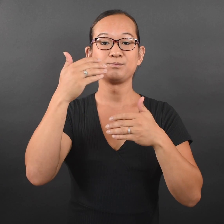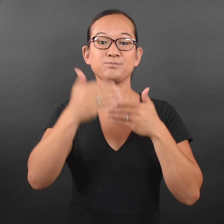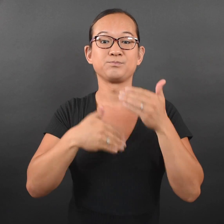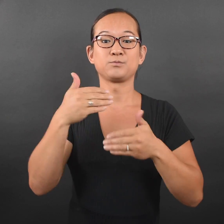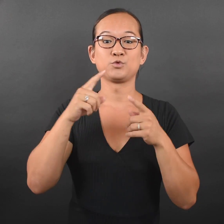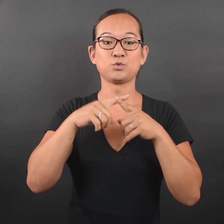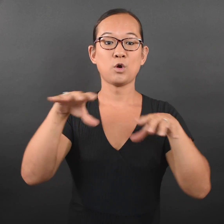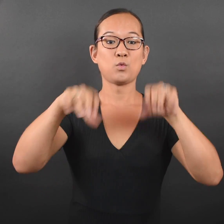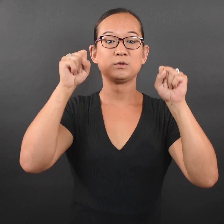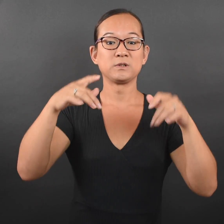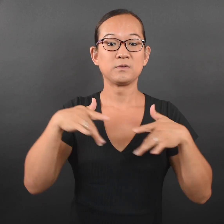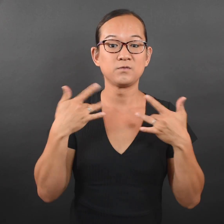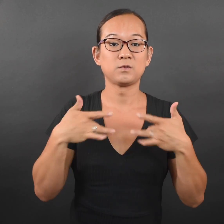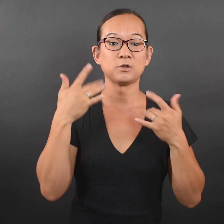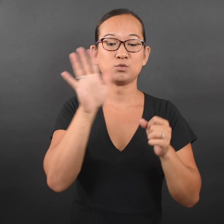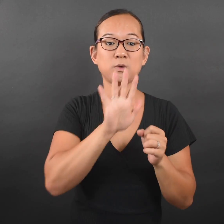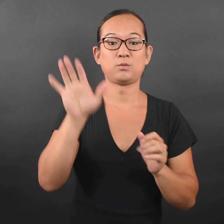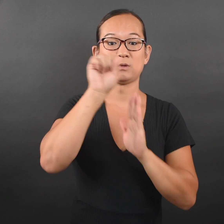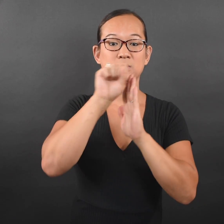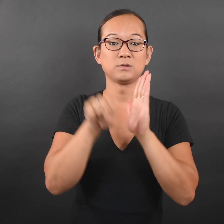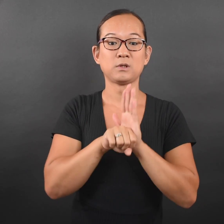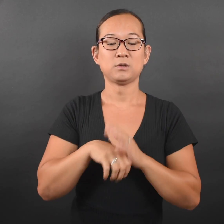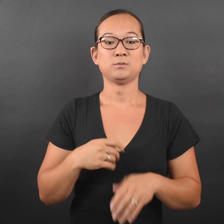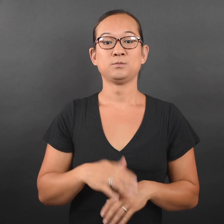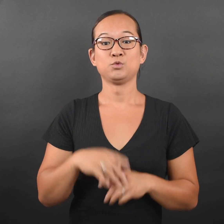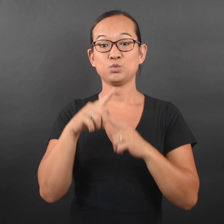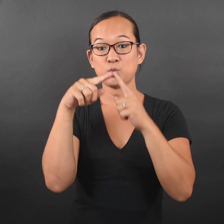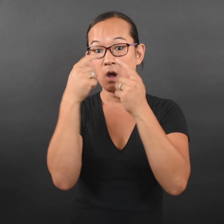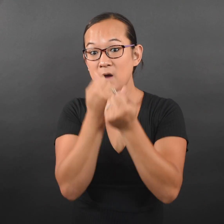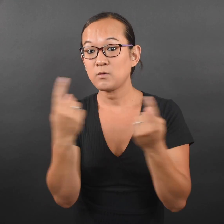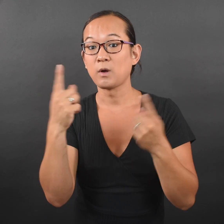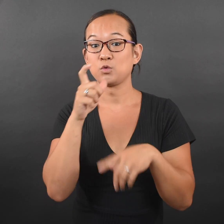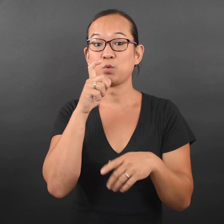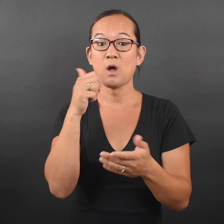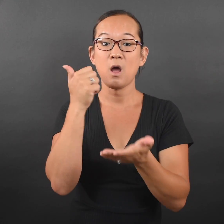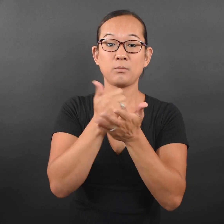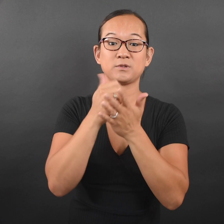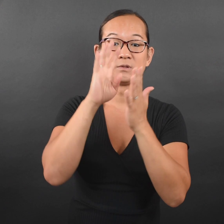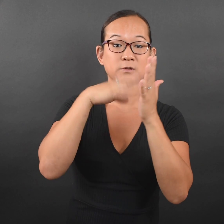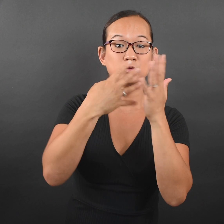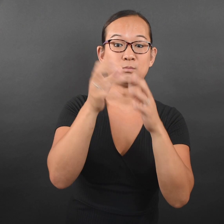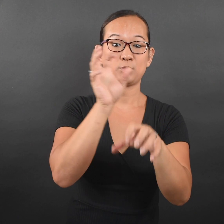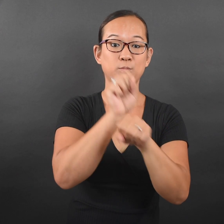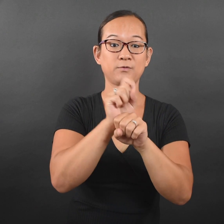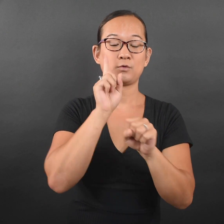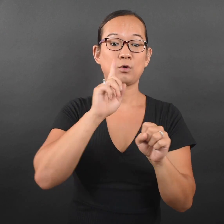vaccination events around the state; to everybody who helped schedule an appointment for a relative